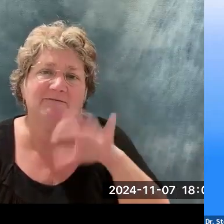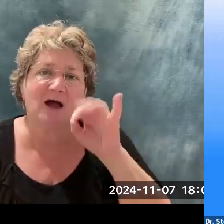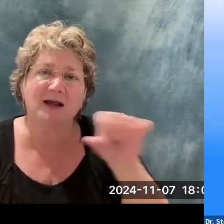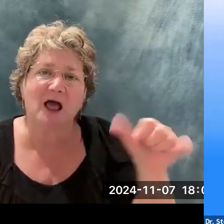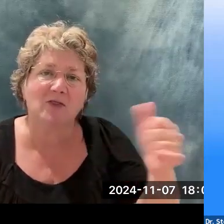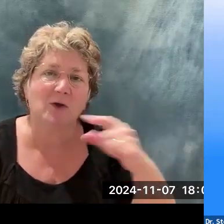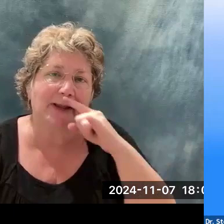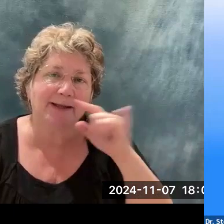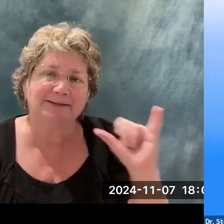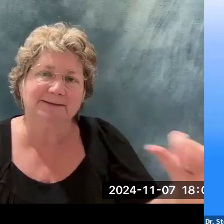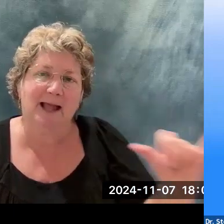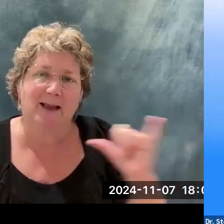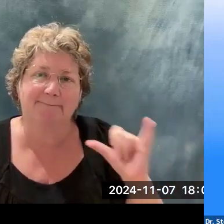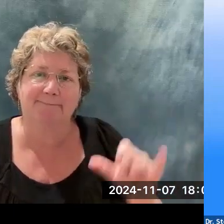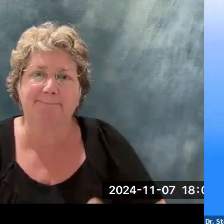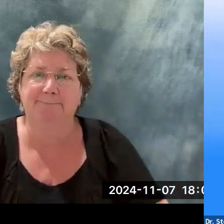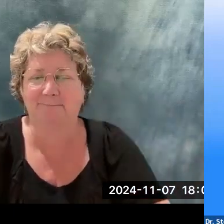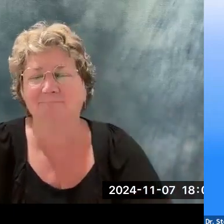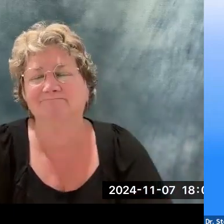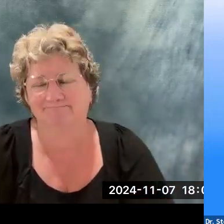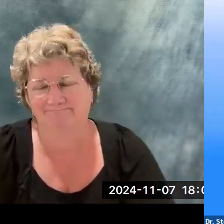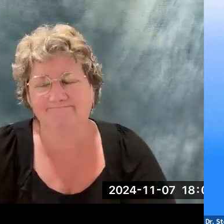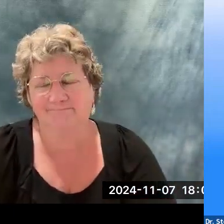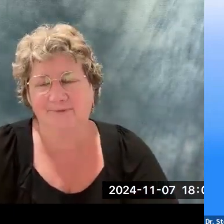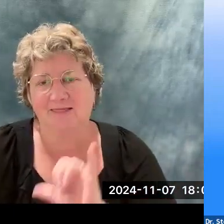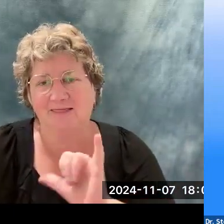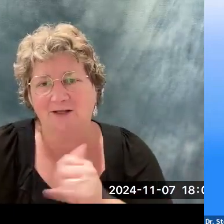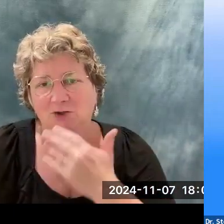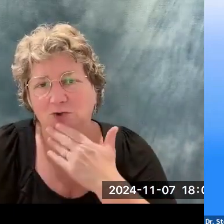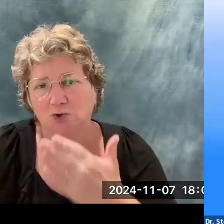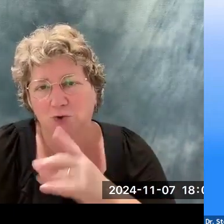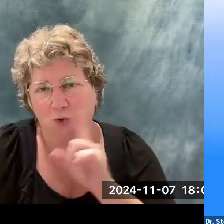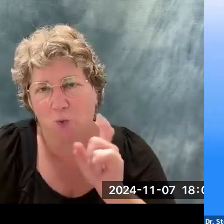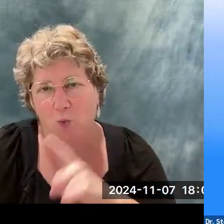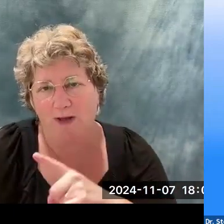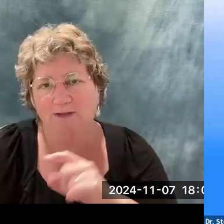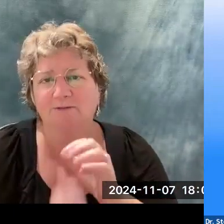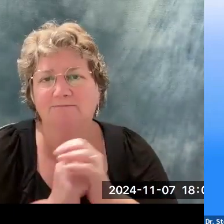Yeah, it's a good question. And I think what happens a lot of times, right? And we talked